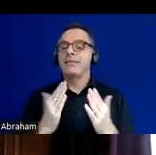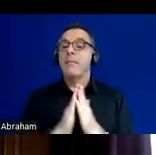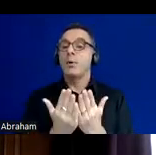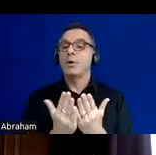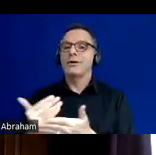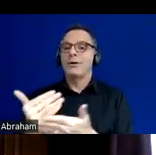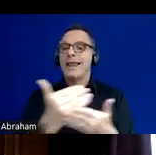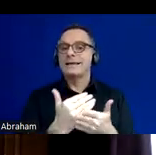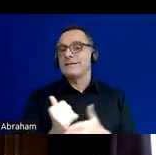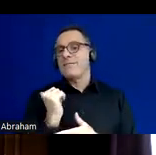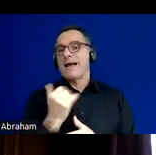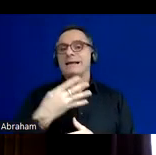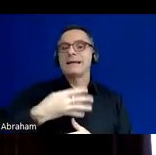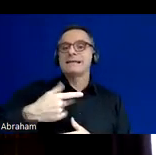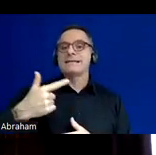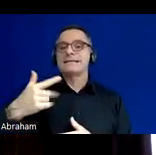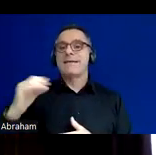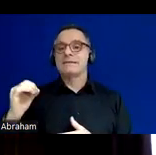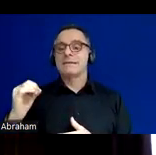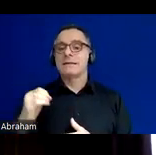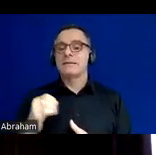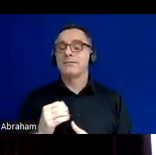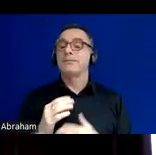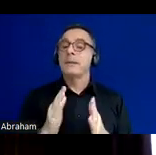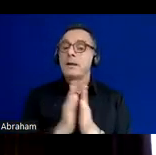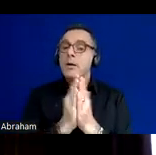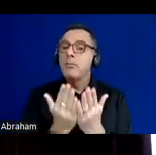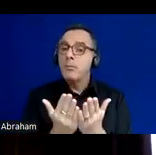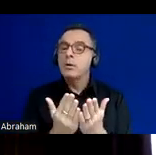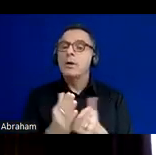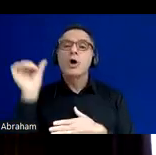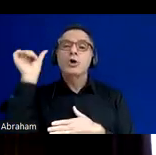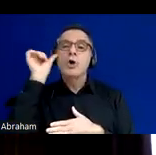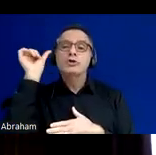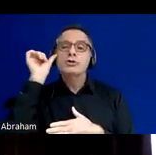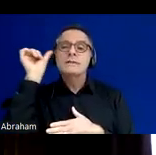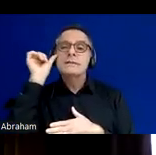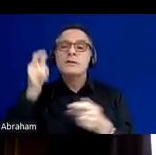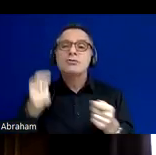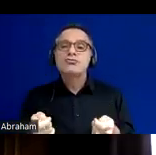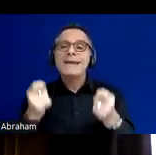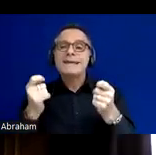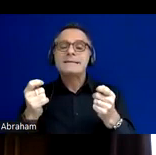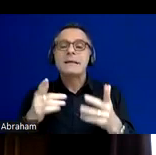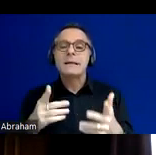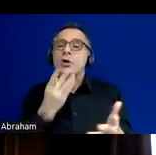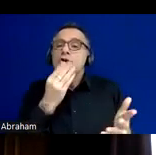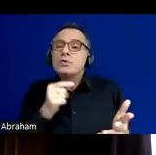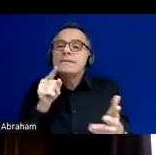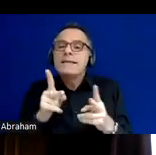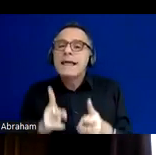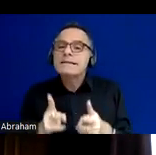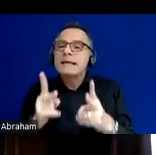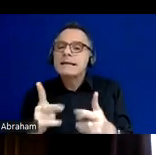very much based on the concept of consciousness raising. Using that technique to explore women's